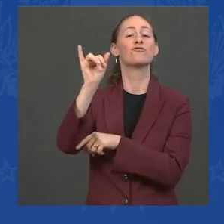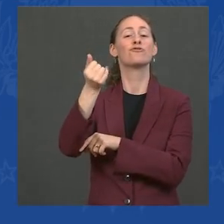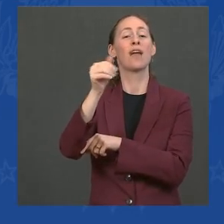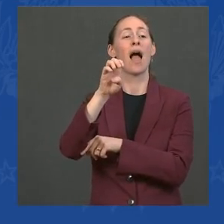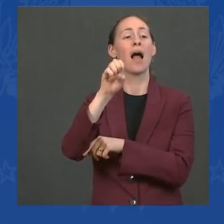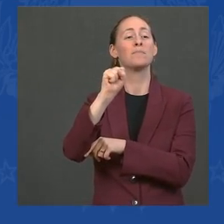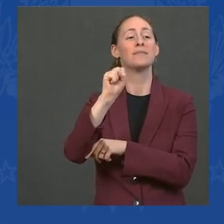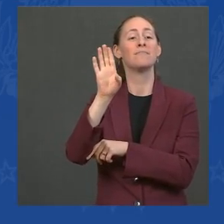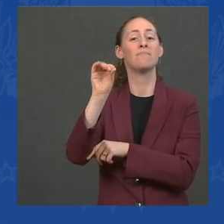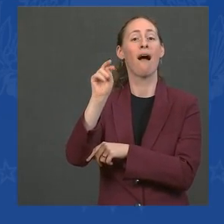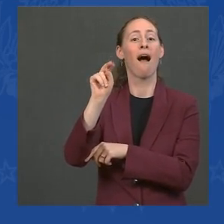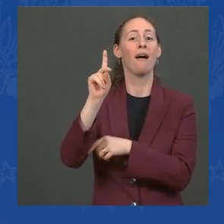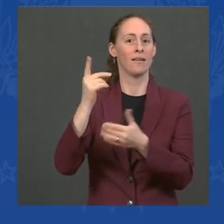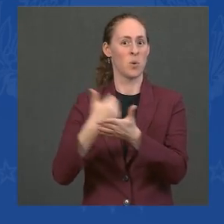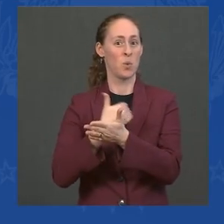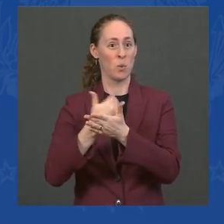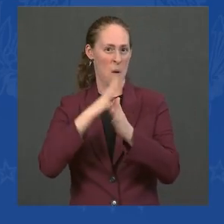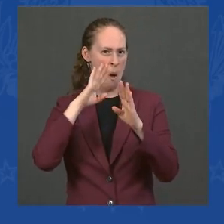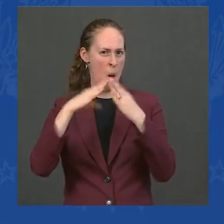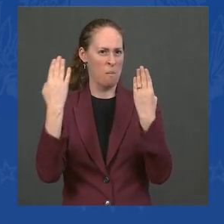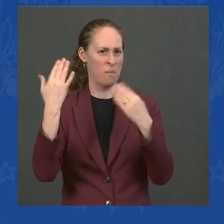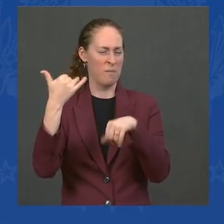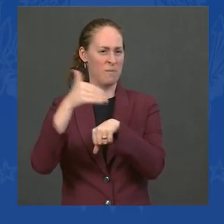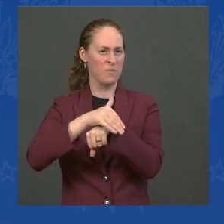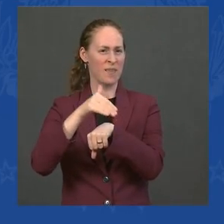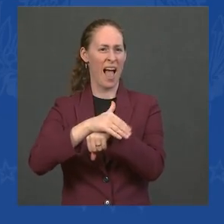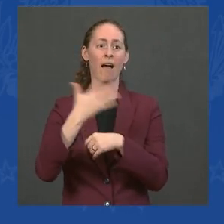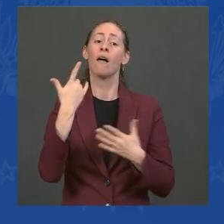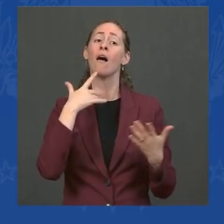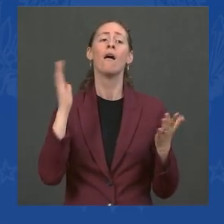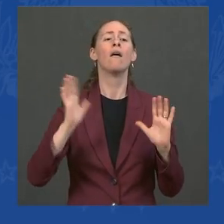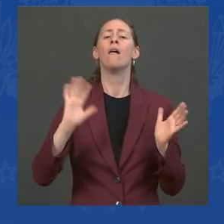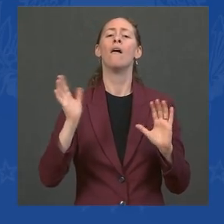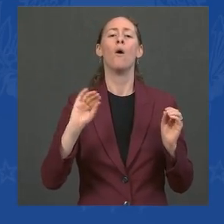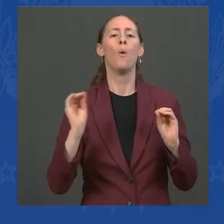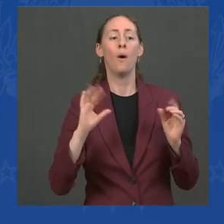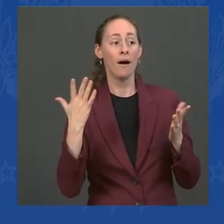it's no time to die. It's time to get vaccinated.